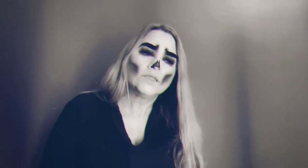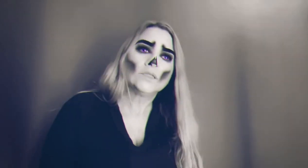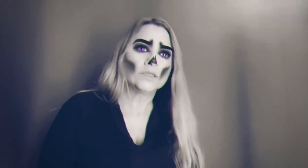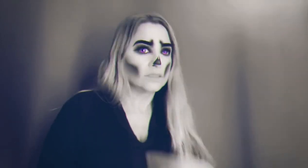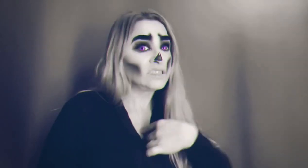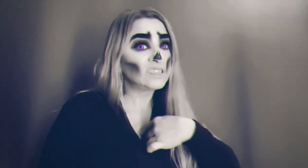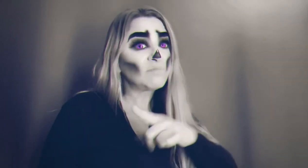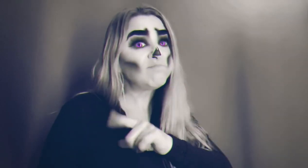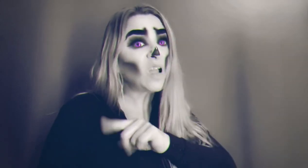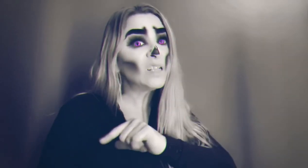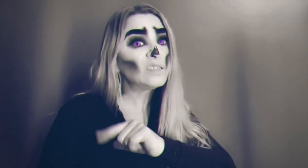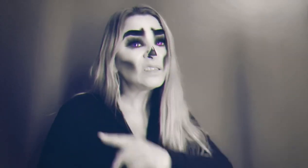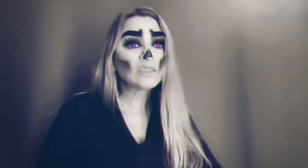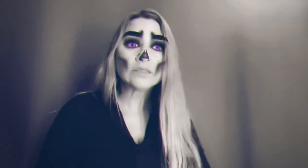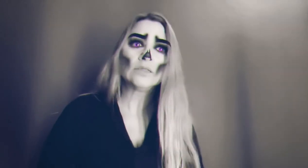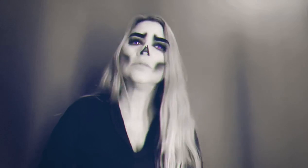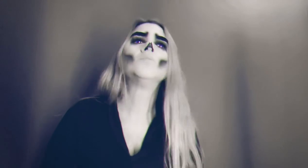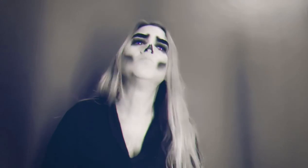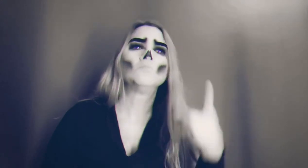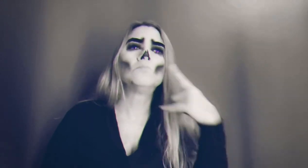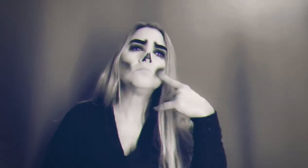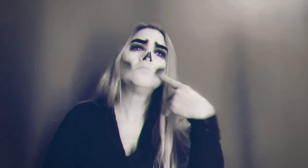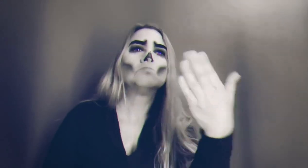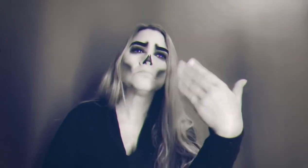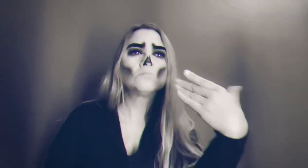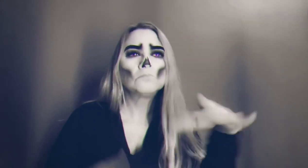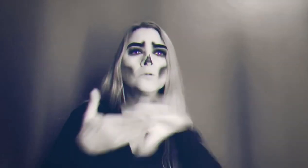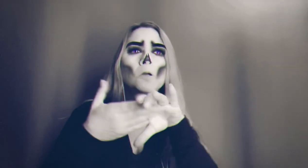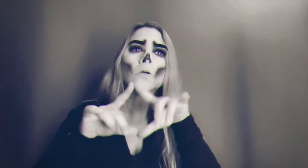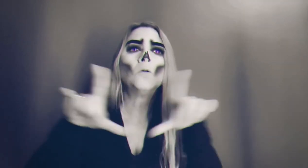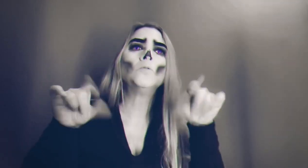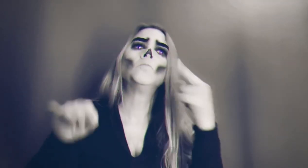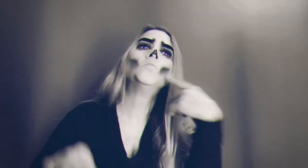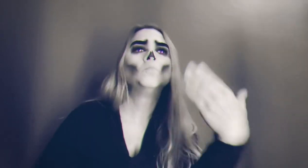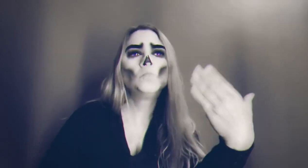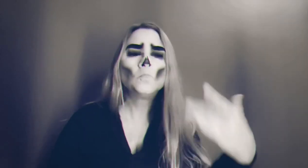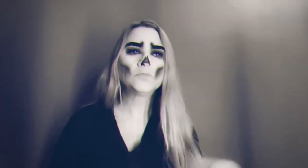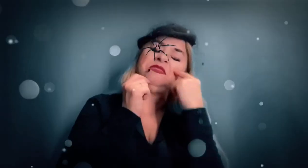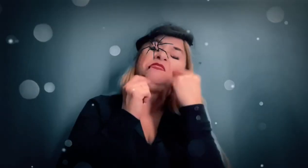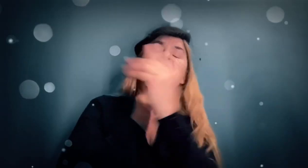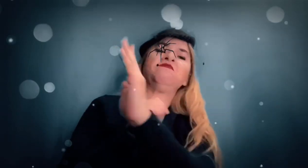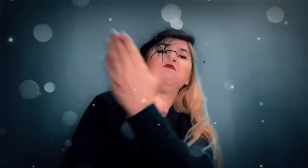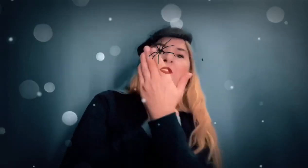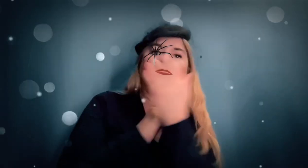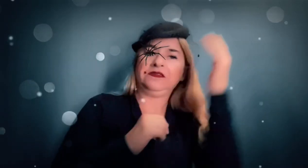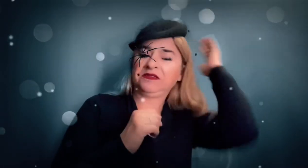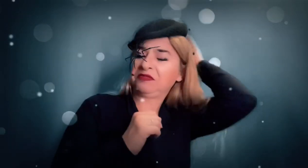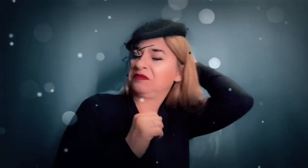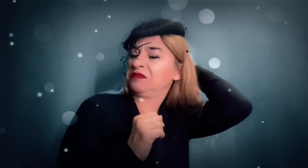“I am a policeman. "He replies " Show me your badge "